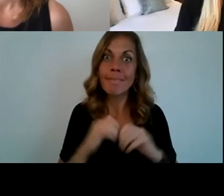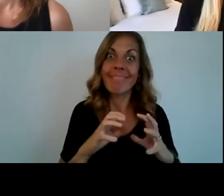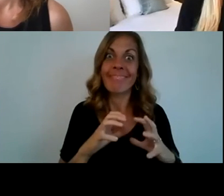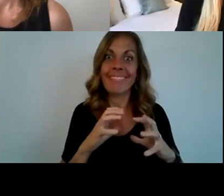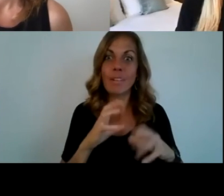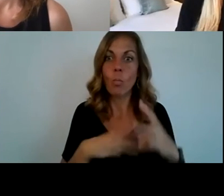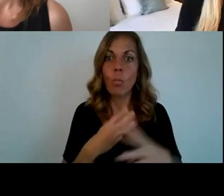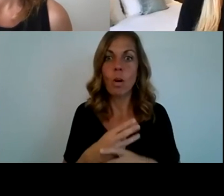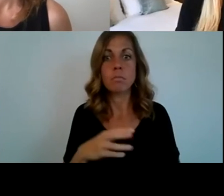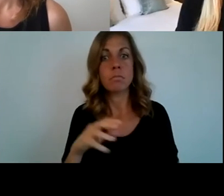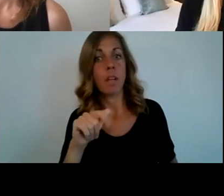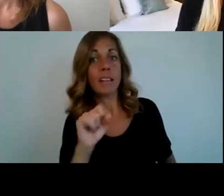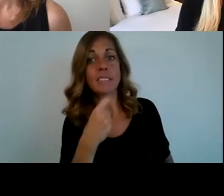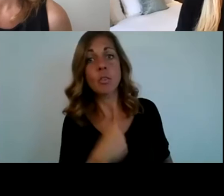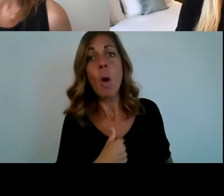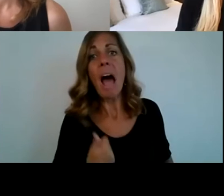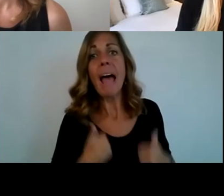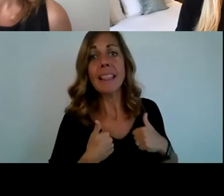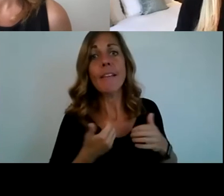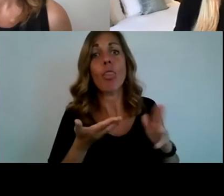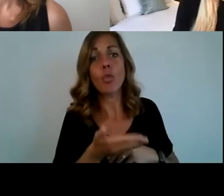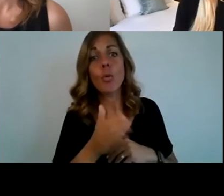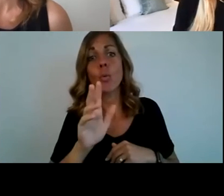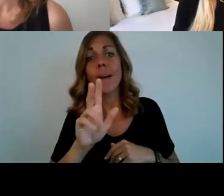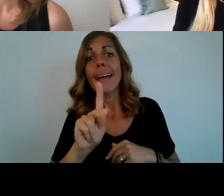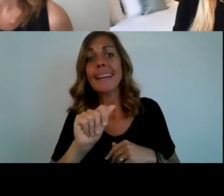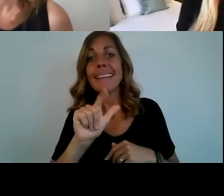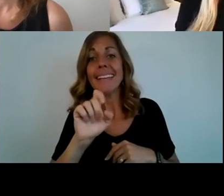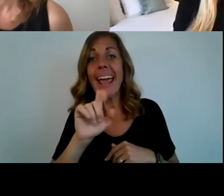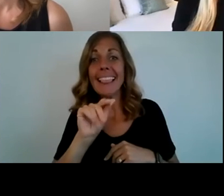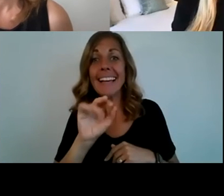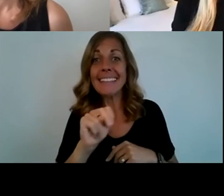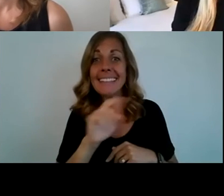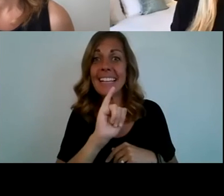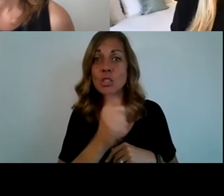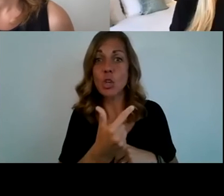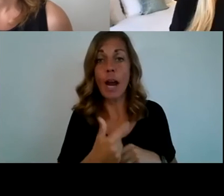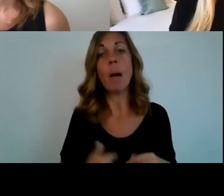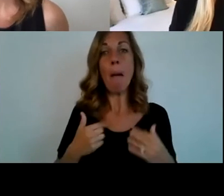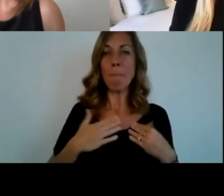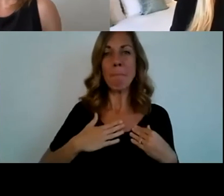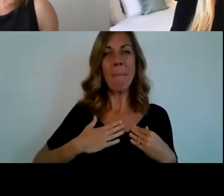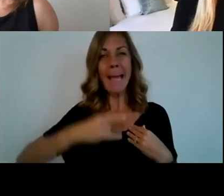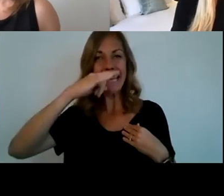I live vicariously through Katelin's Instagram. Our 2.5 year old doesn't require much. There's